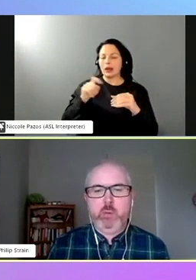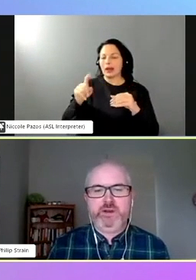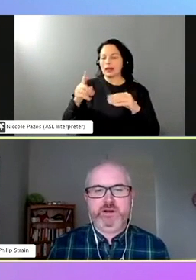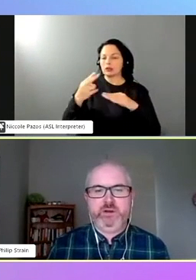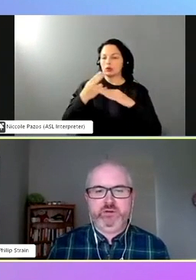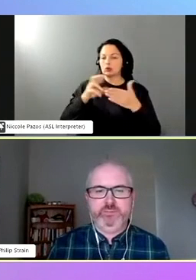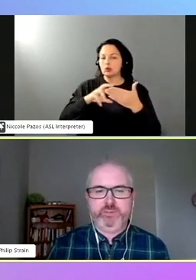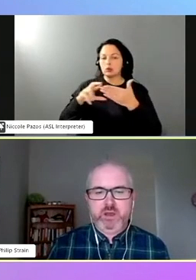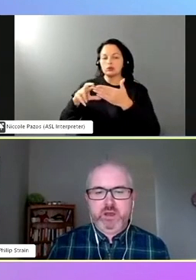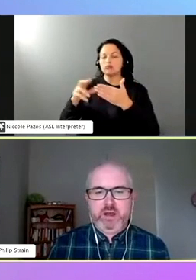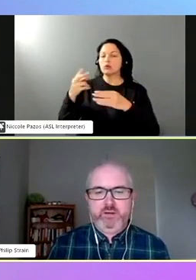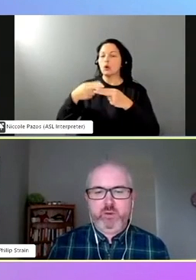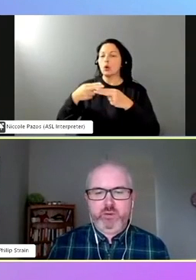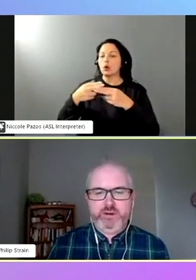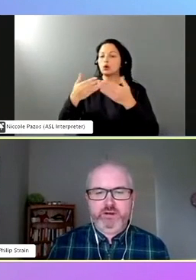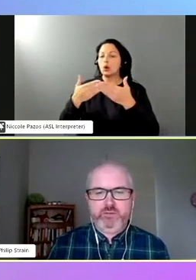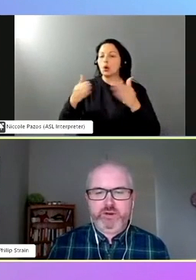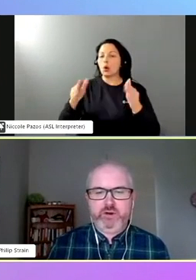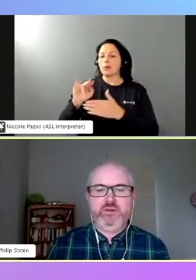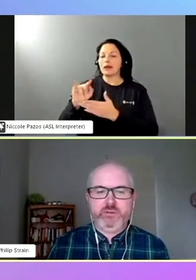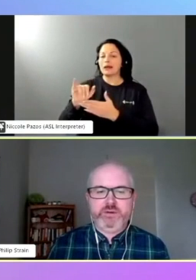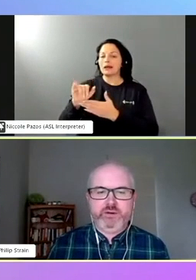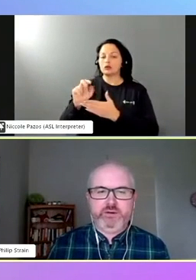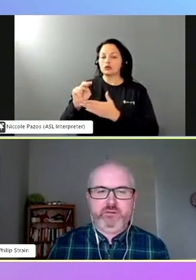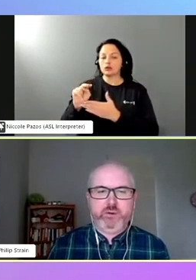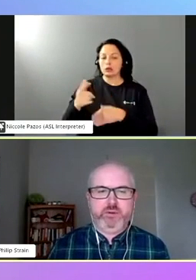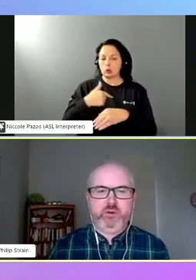then we consider those objects as aligned.